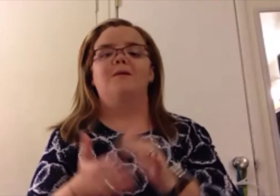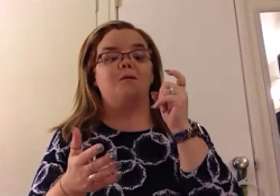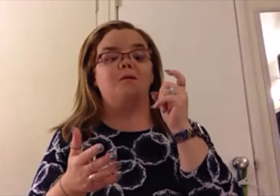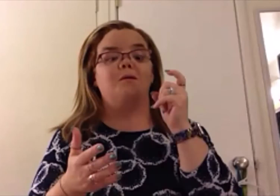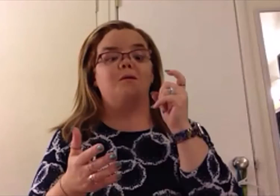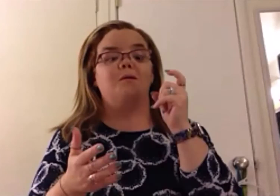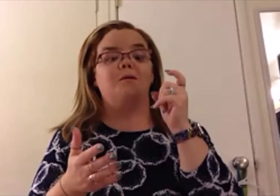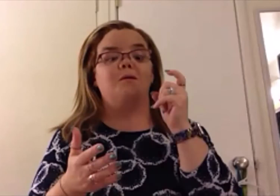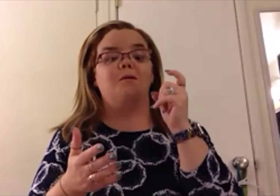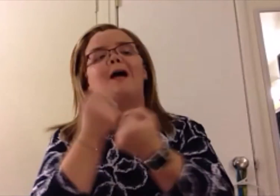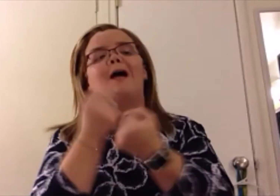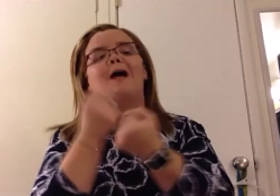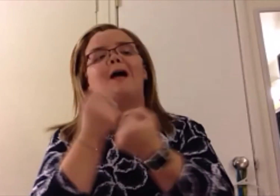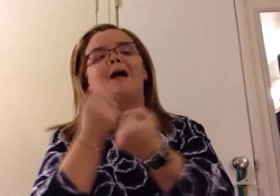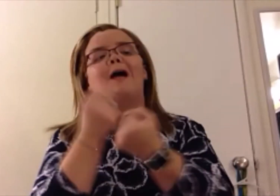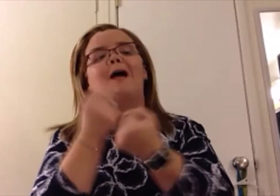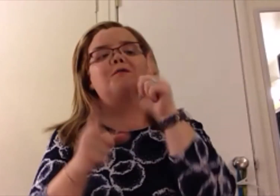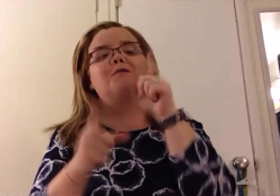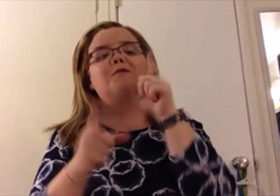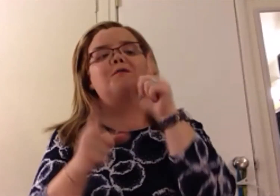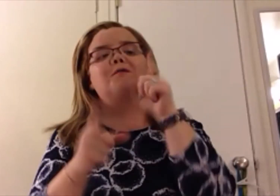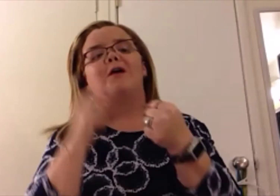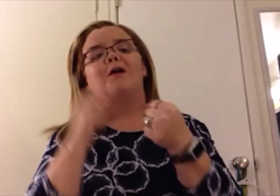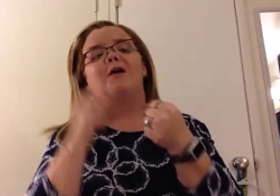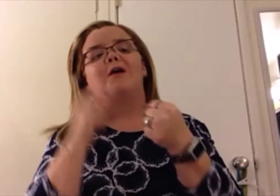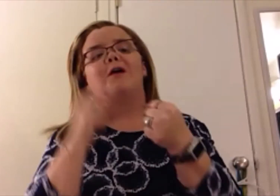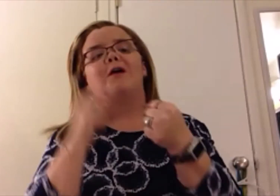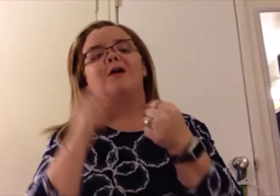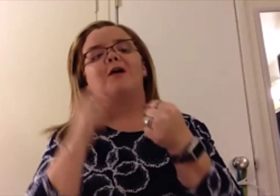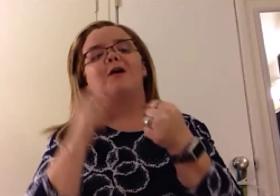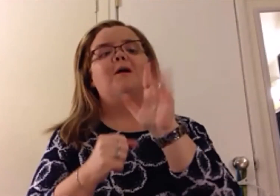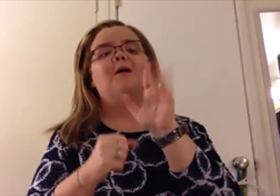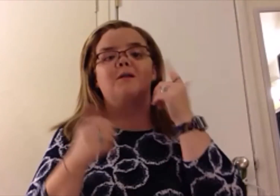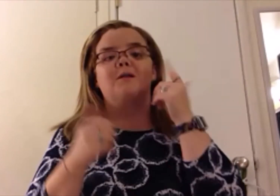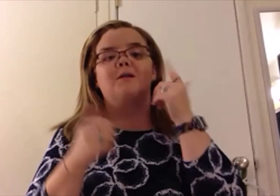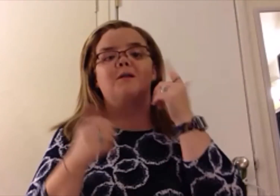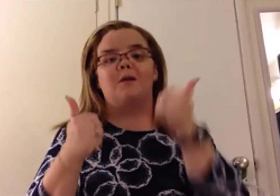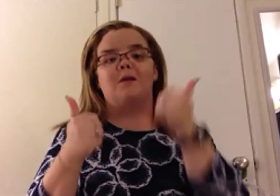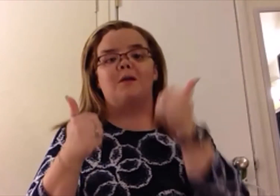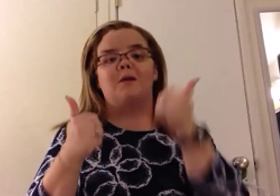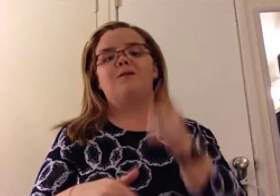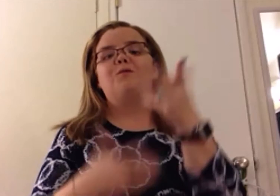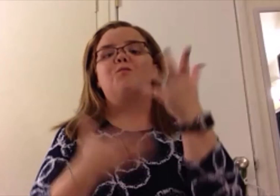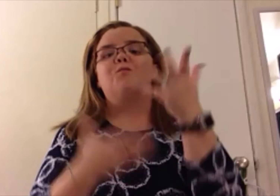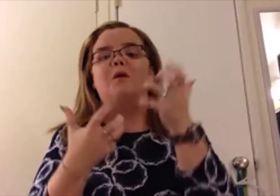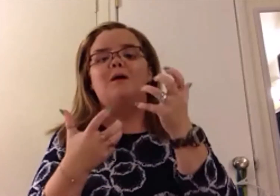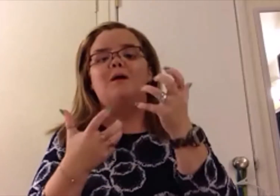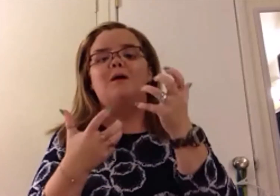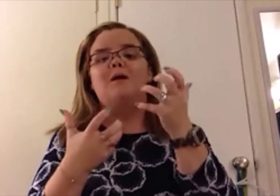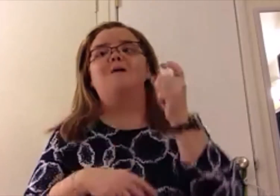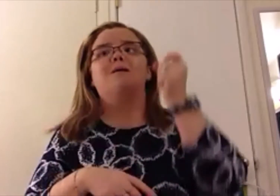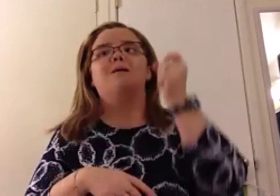you're advocating for yourself you're advocating for your hearing loss you want to understand